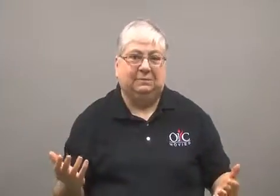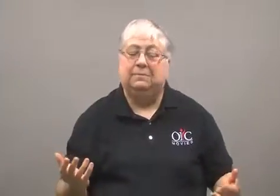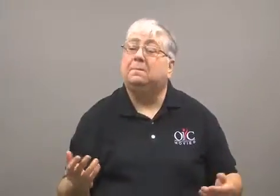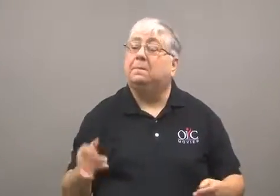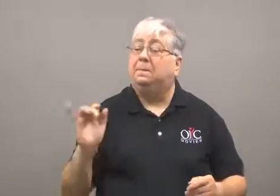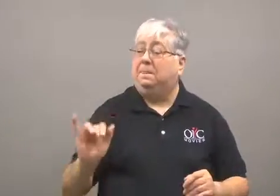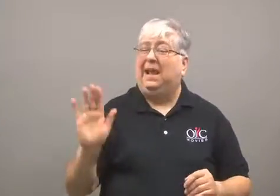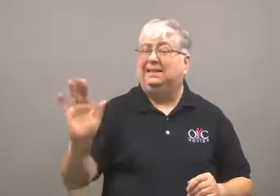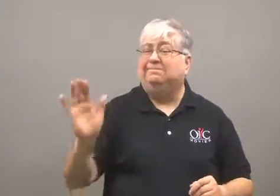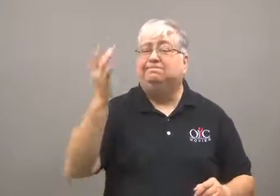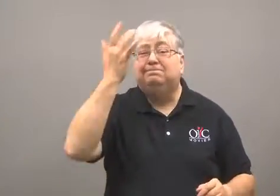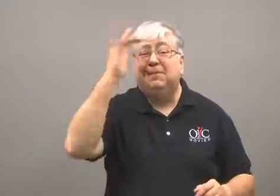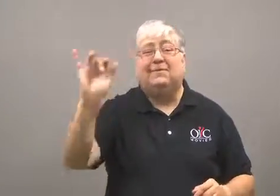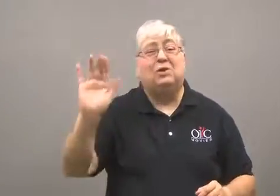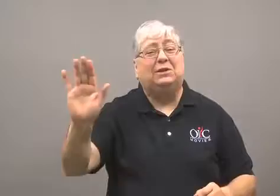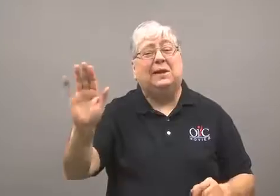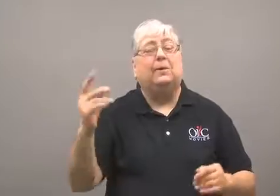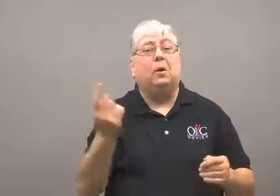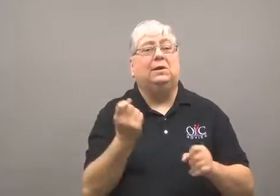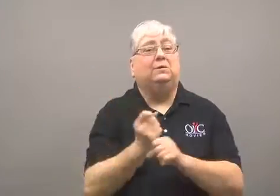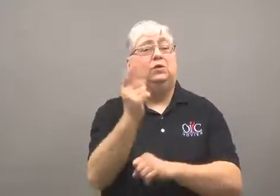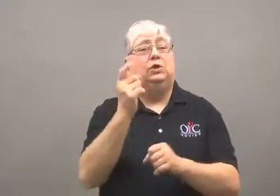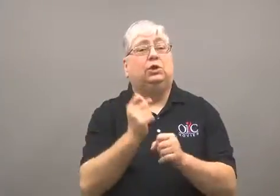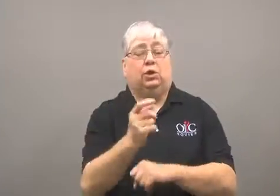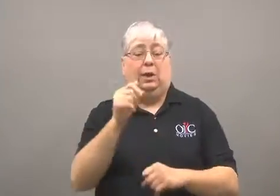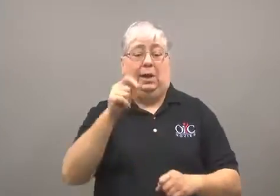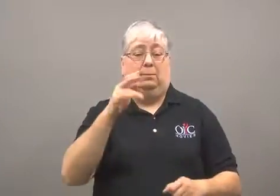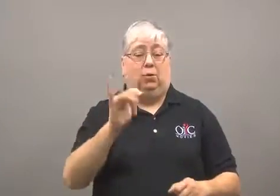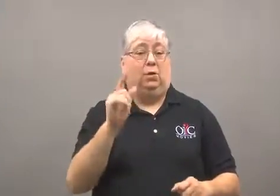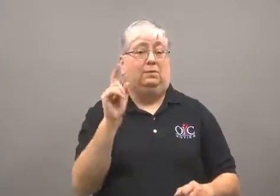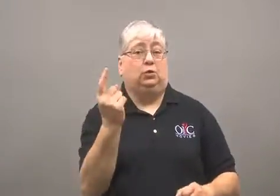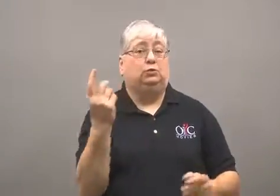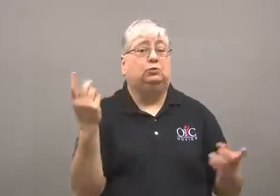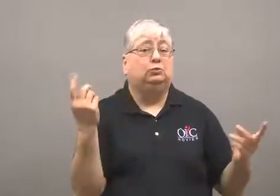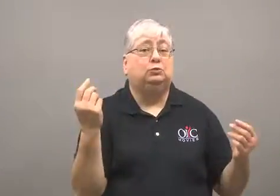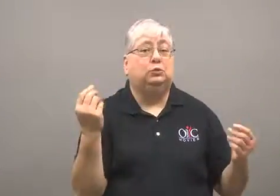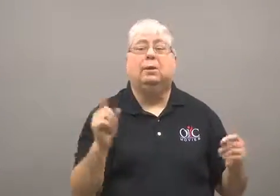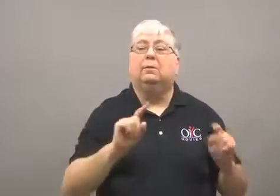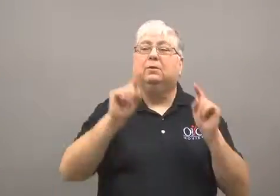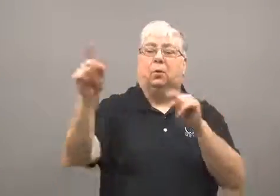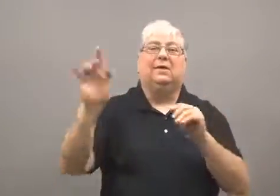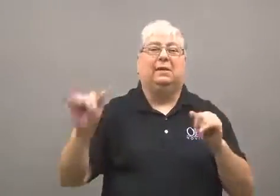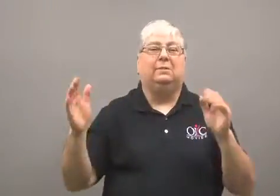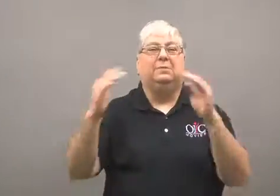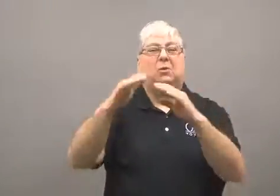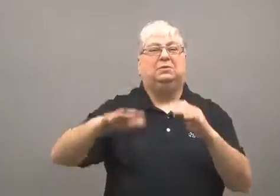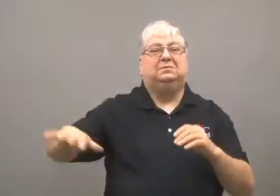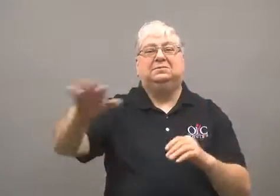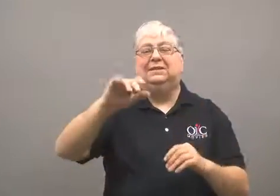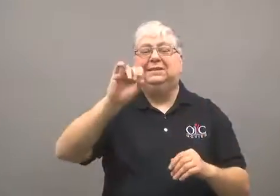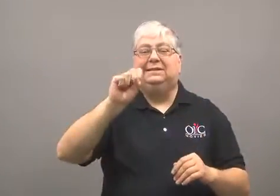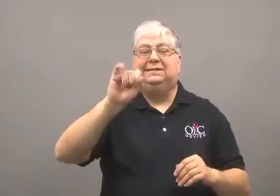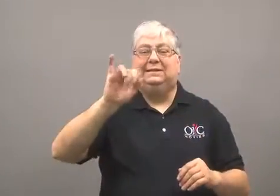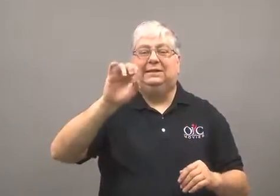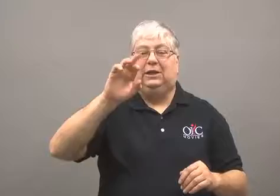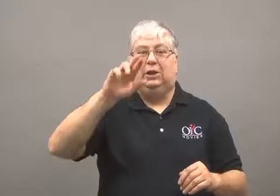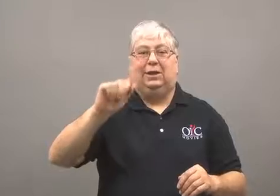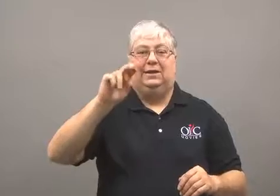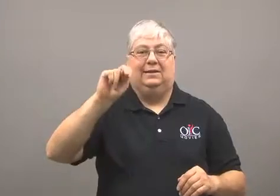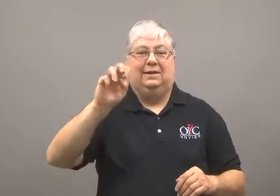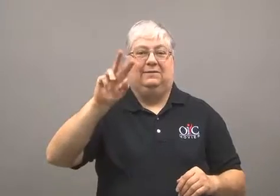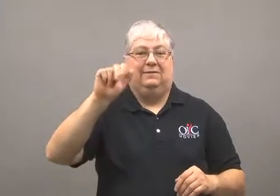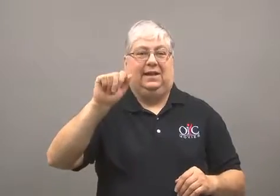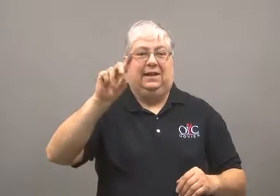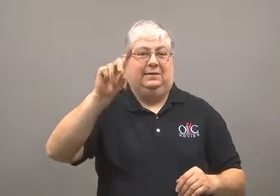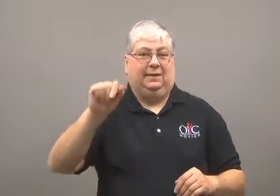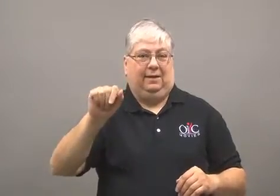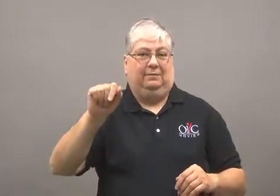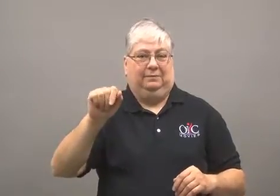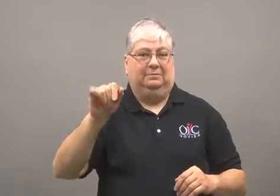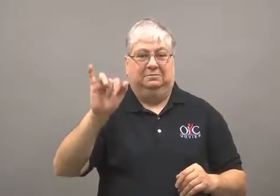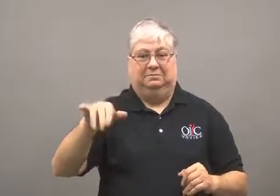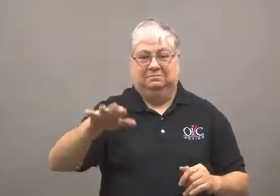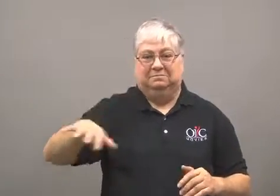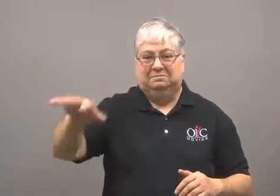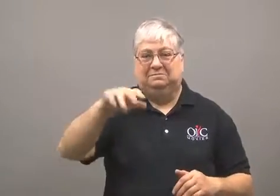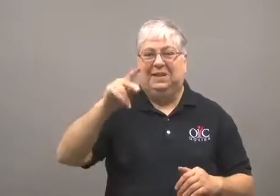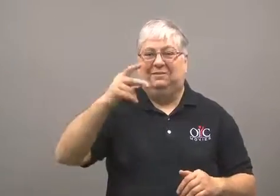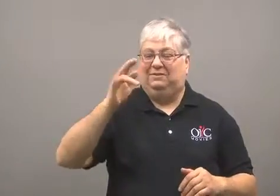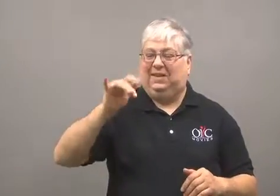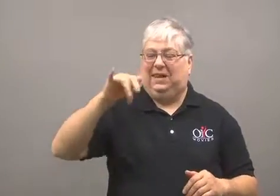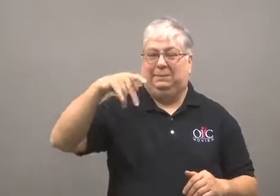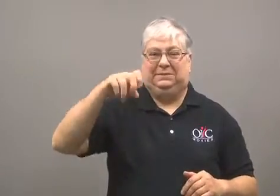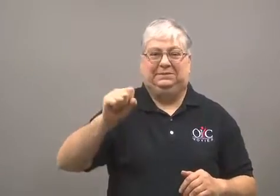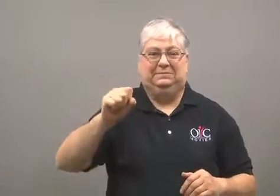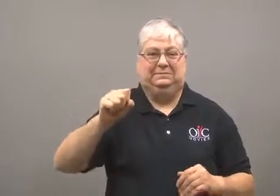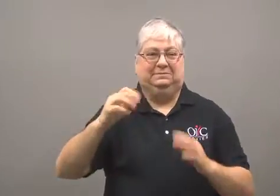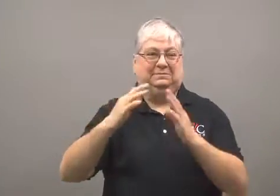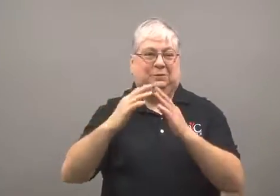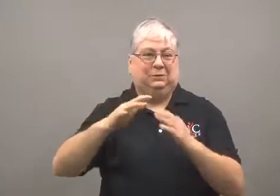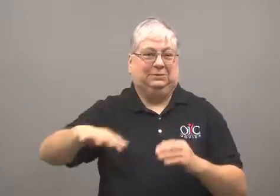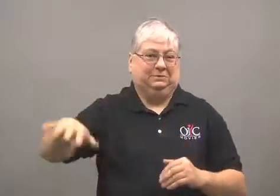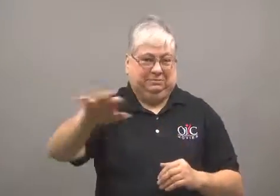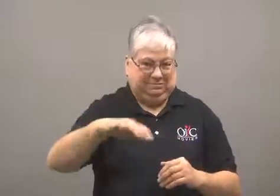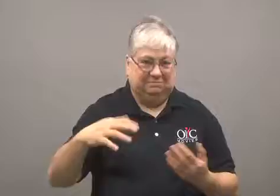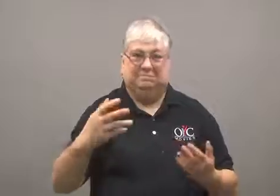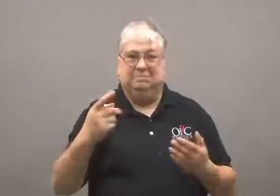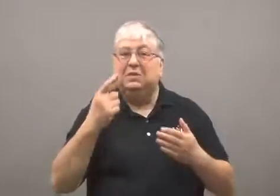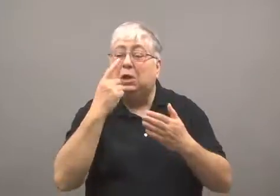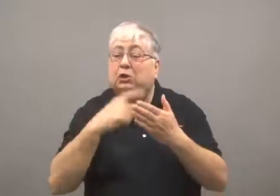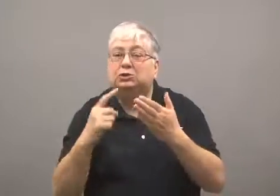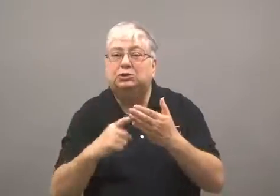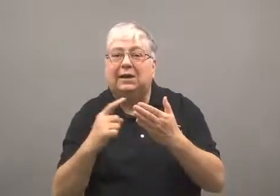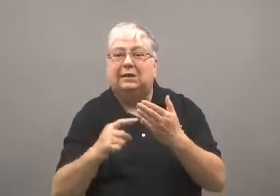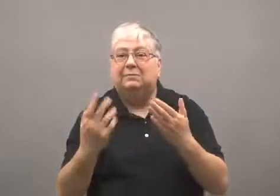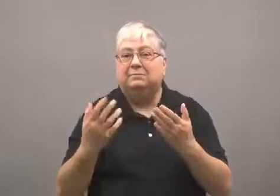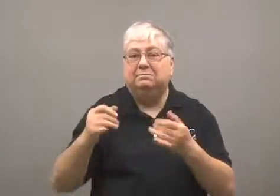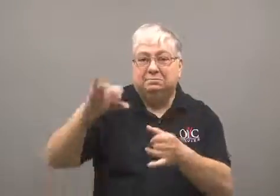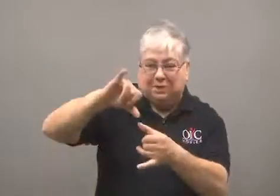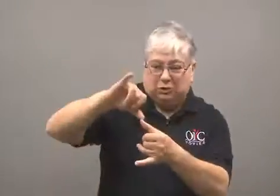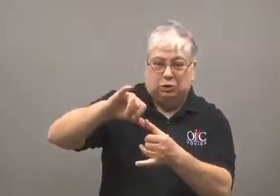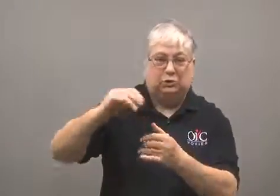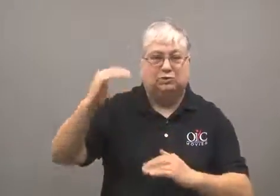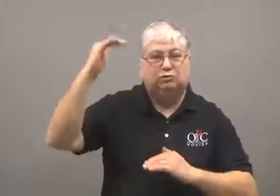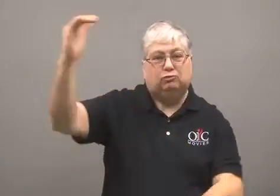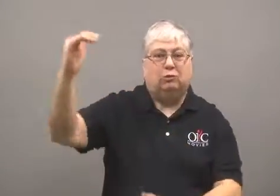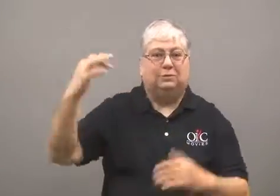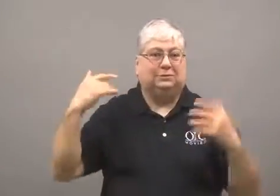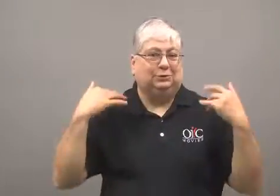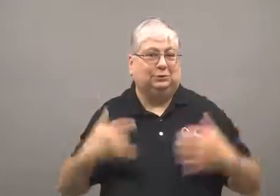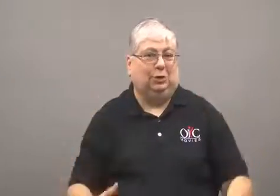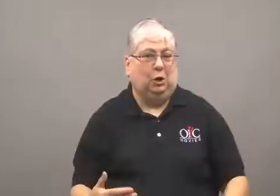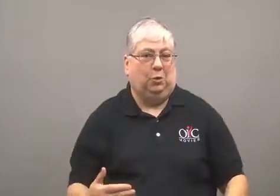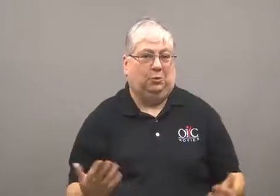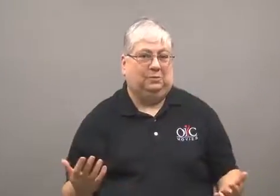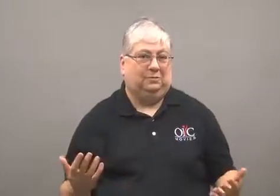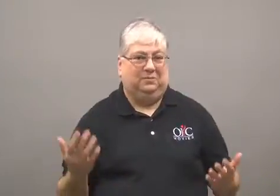Annually on April 1, the snowpack in Phillips in the Sierra Nevada is measured.